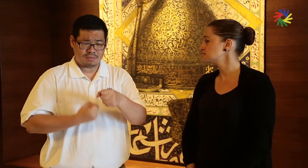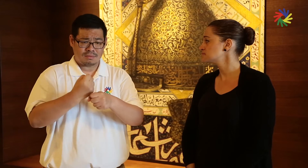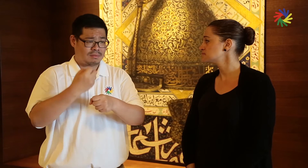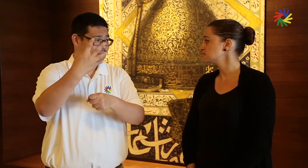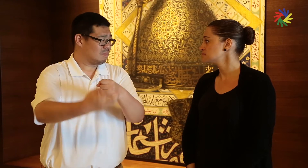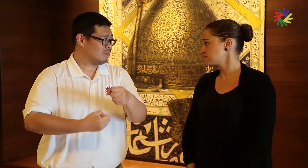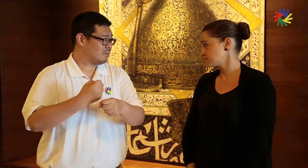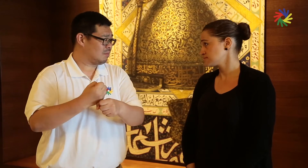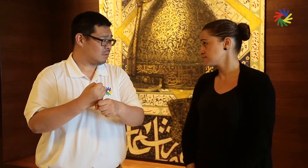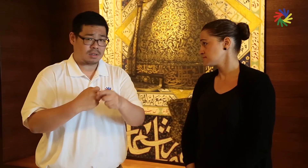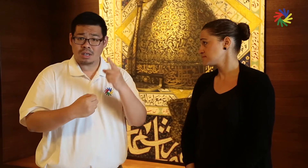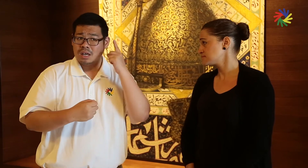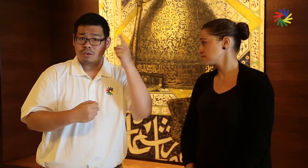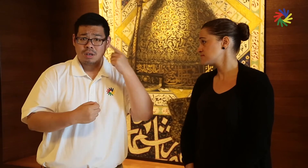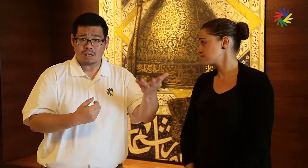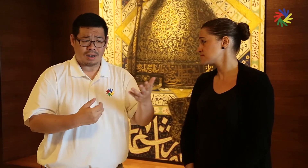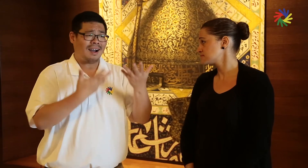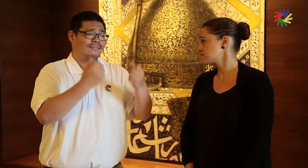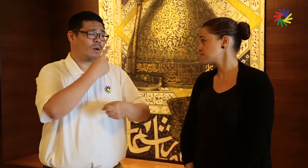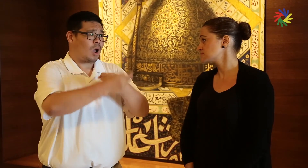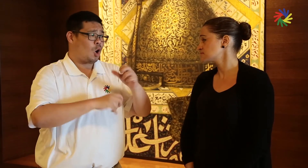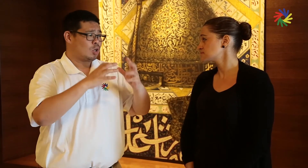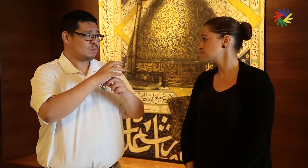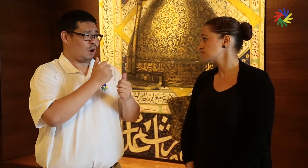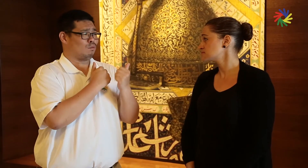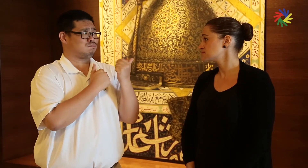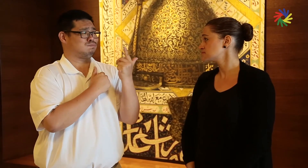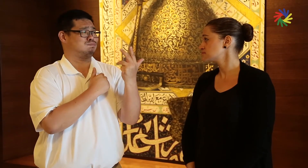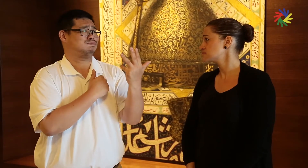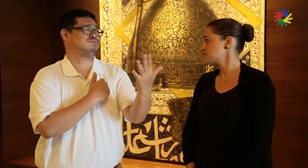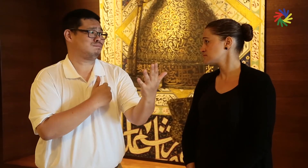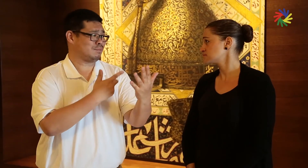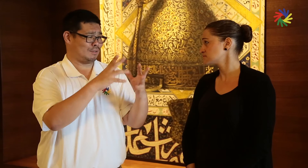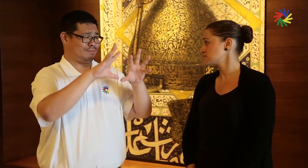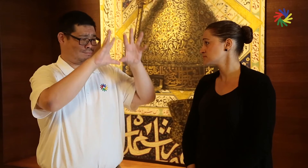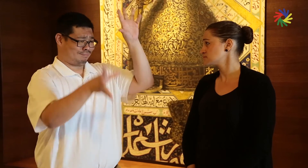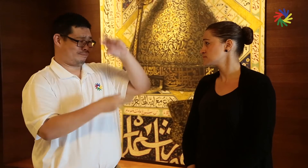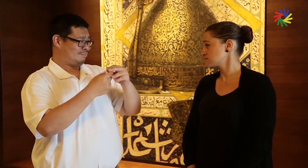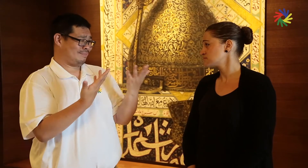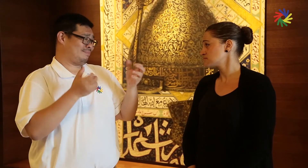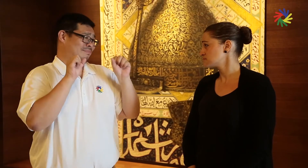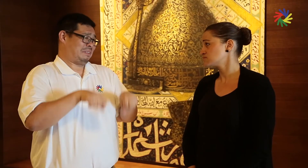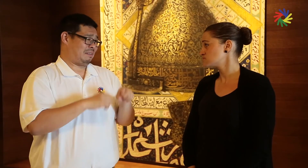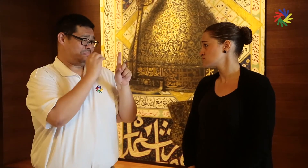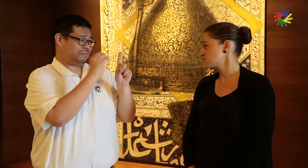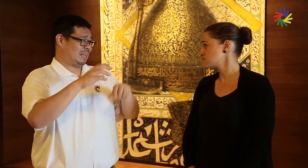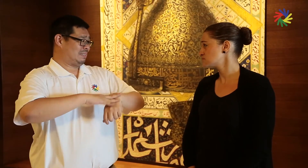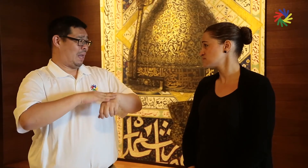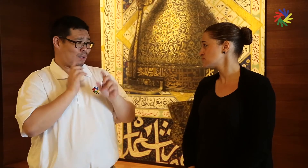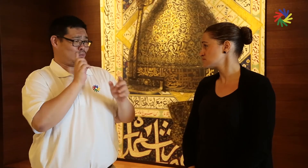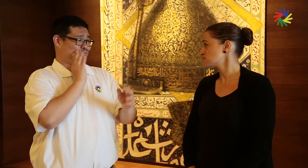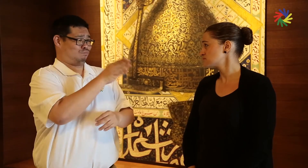meet and compete against each other, whereas hearing